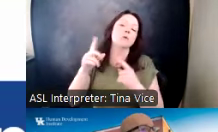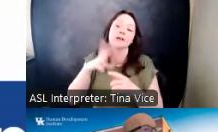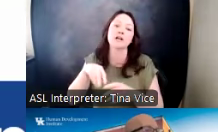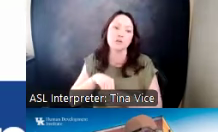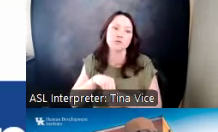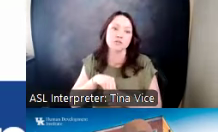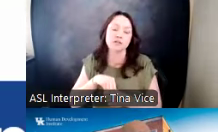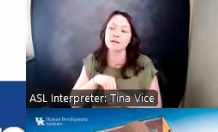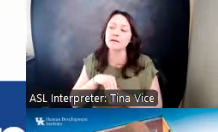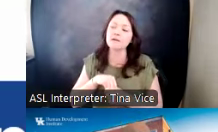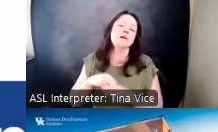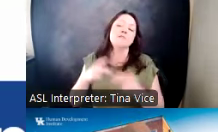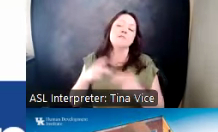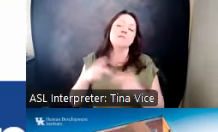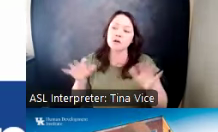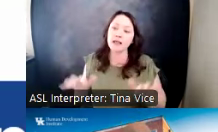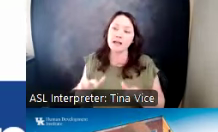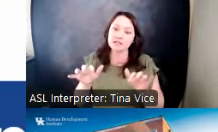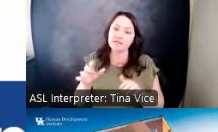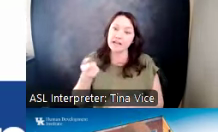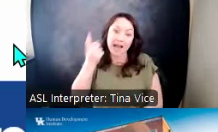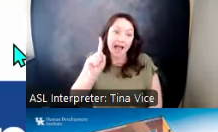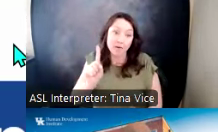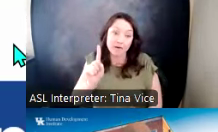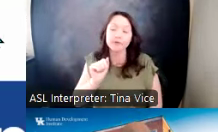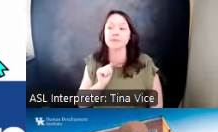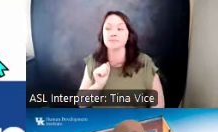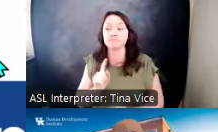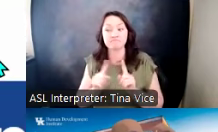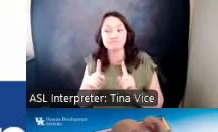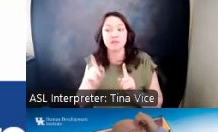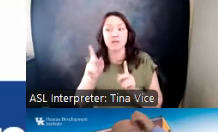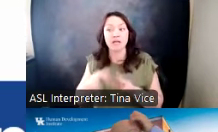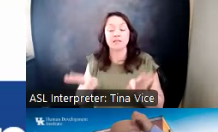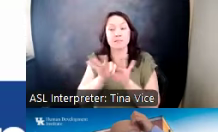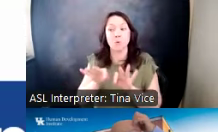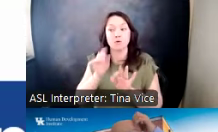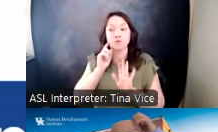However, it is important to note that the physical activity guidelines for